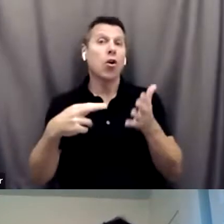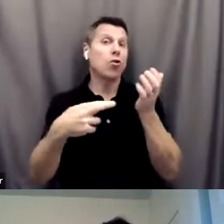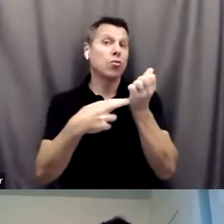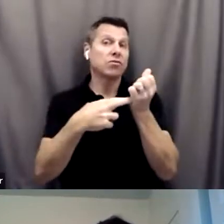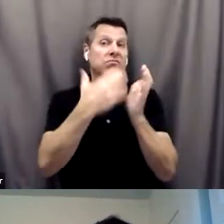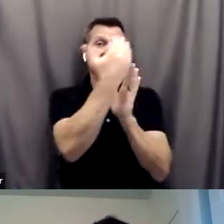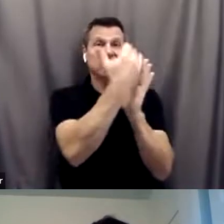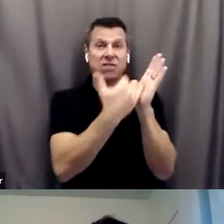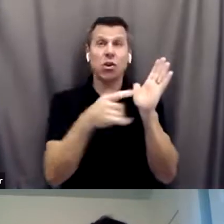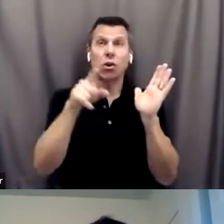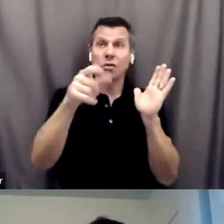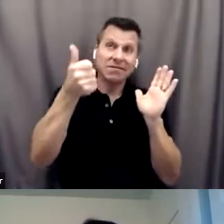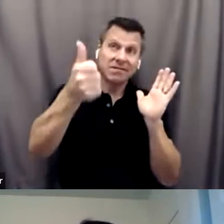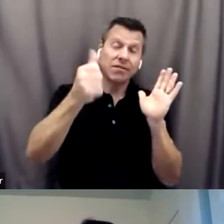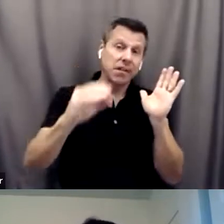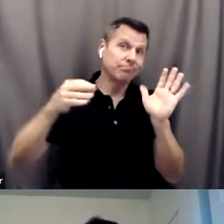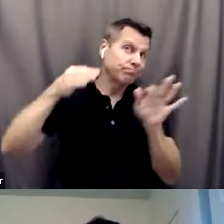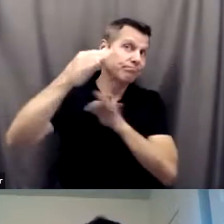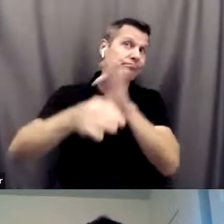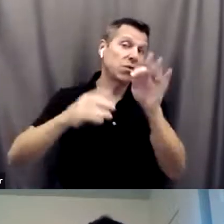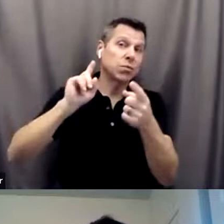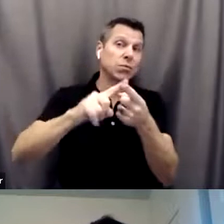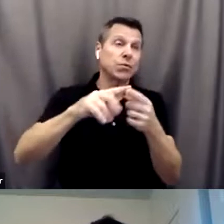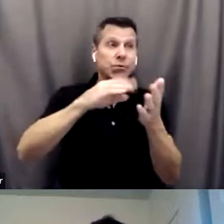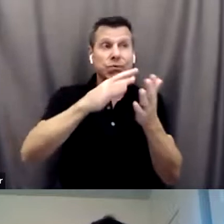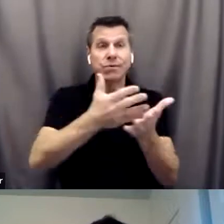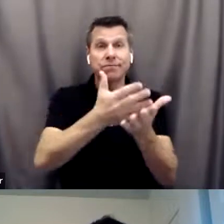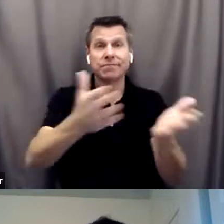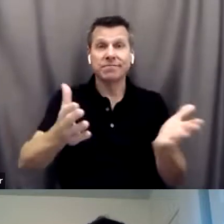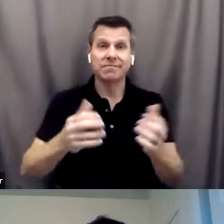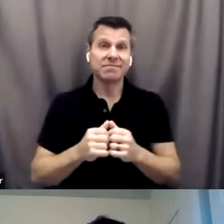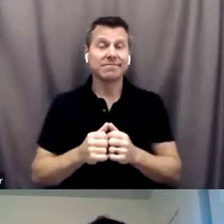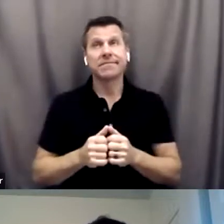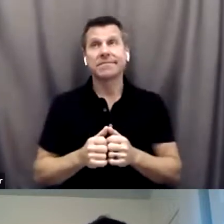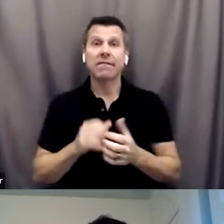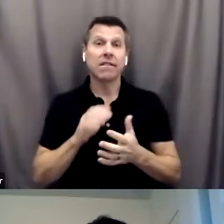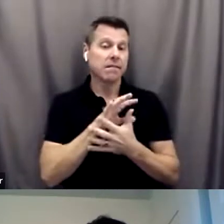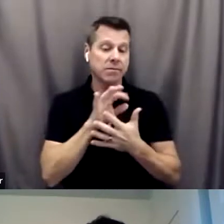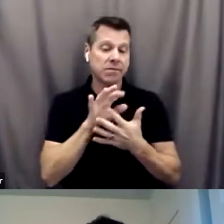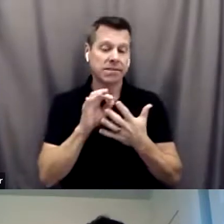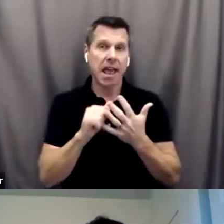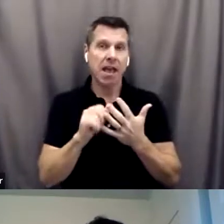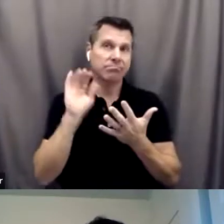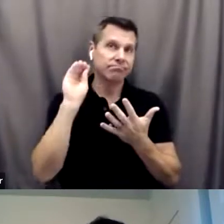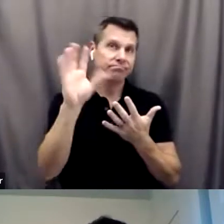students. So there's various different options of kind of how to get the message across. And kind of like I've been saying,